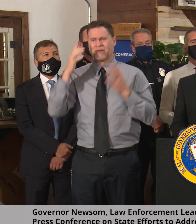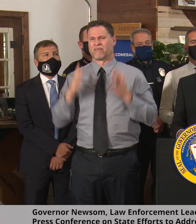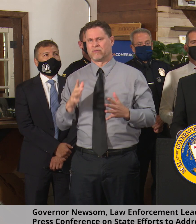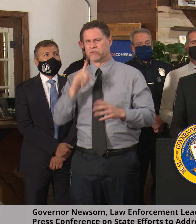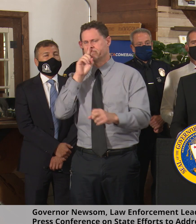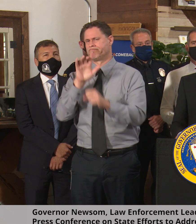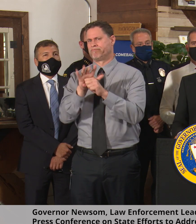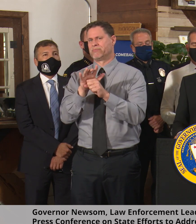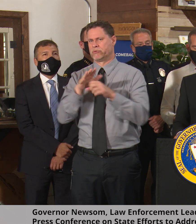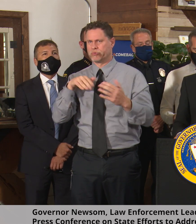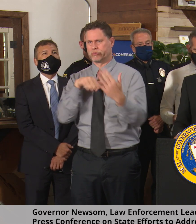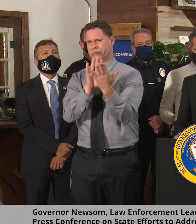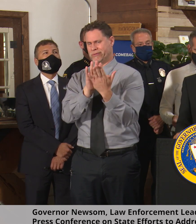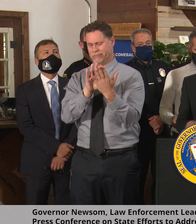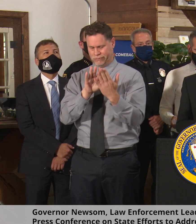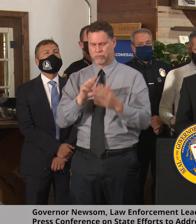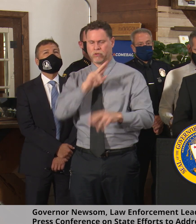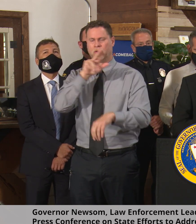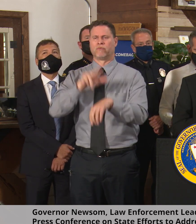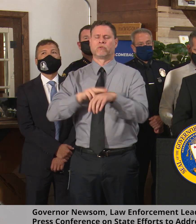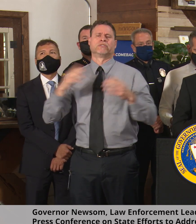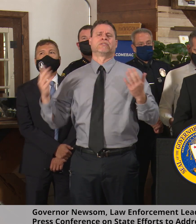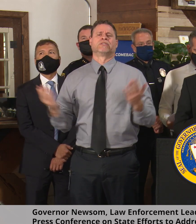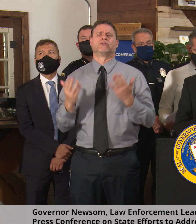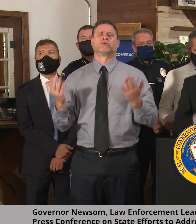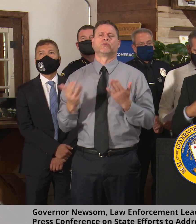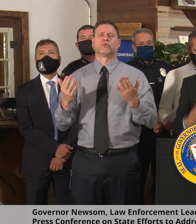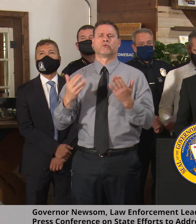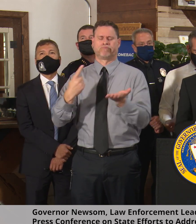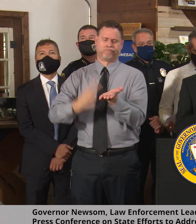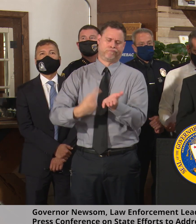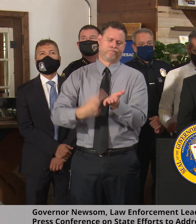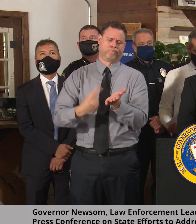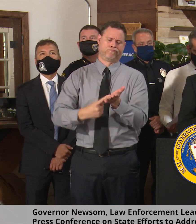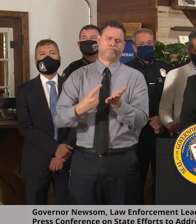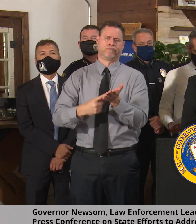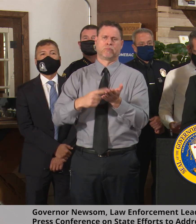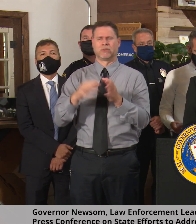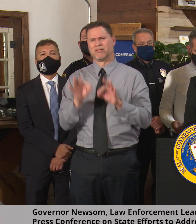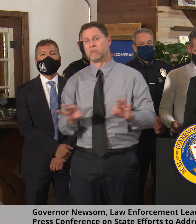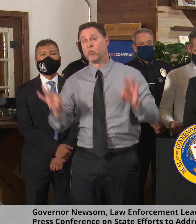And then of course we are also here to discuss and talk about the importance of taking on